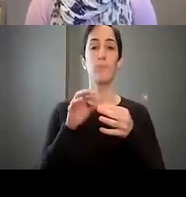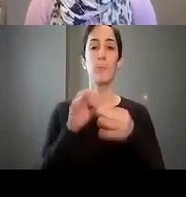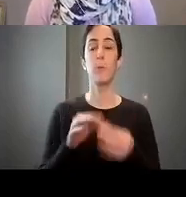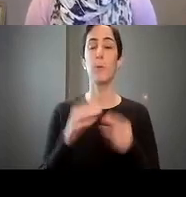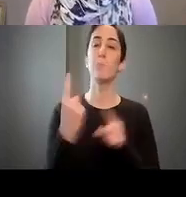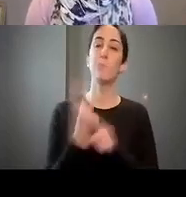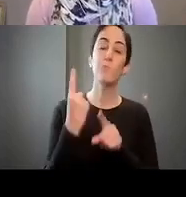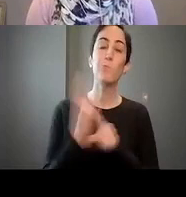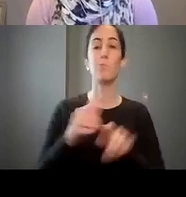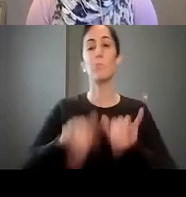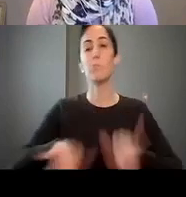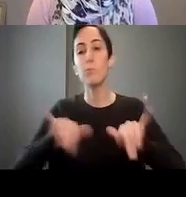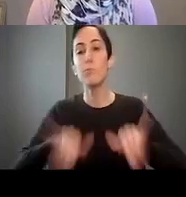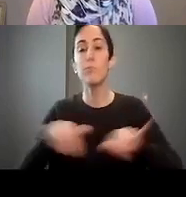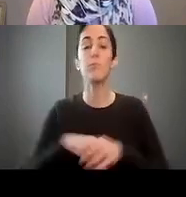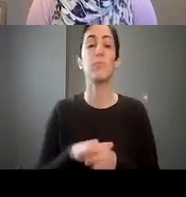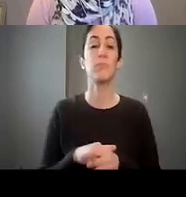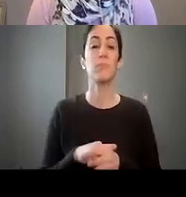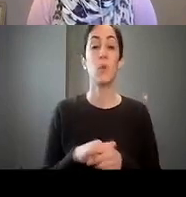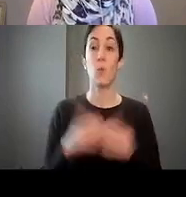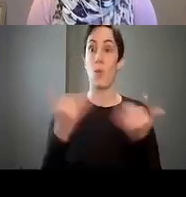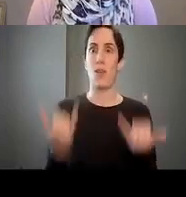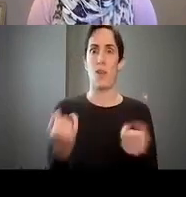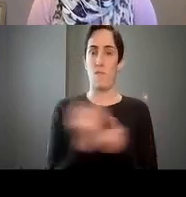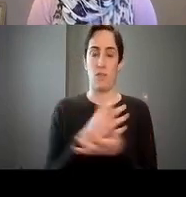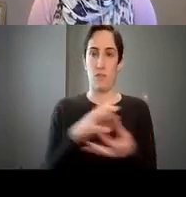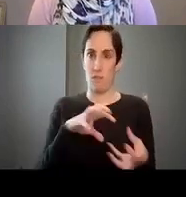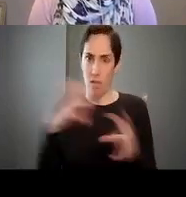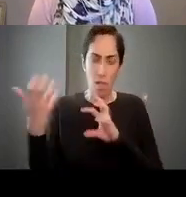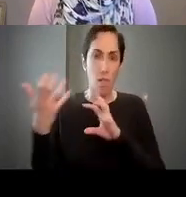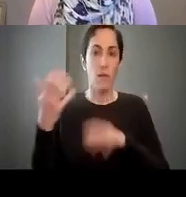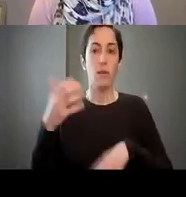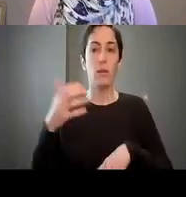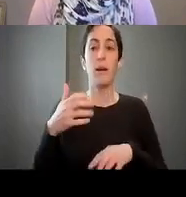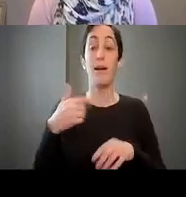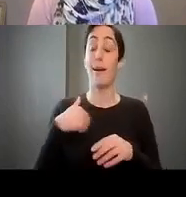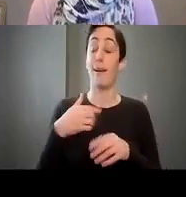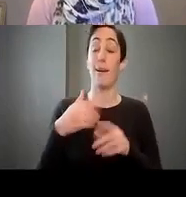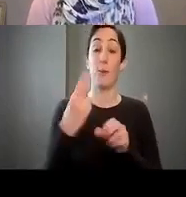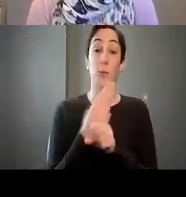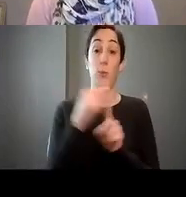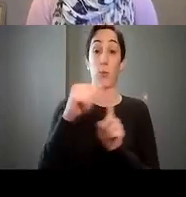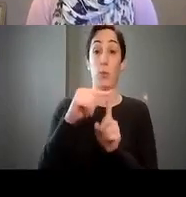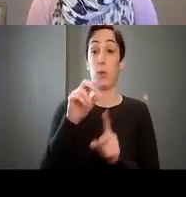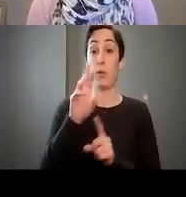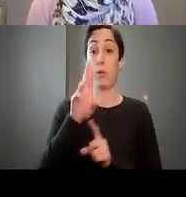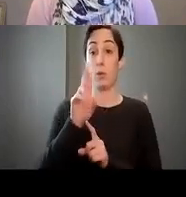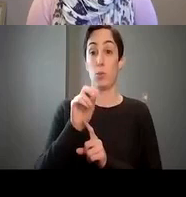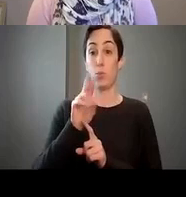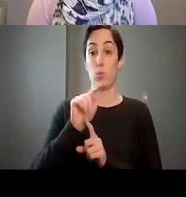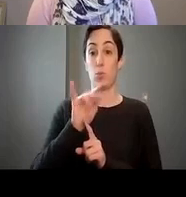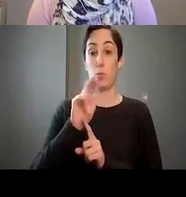levels of disruption that we have the routine. You know, given the multiple fact of me saying routine is critical levels of disruption that we have the may seem both obvious and actually fact of me saying routine is critical